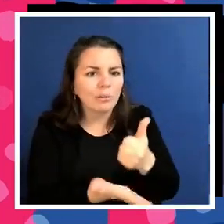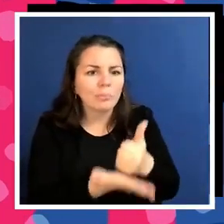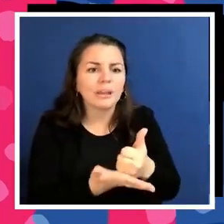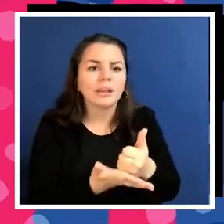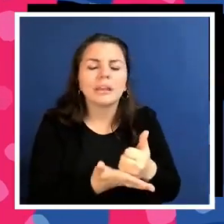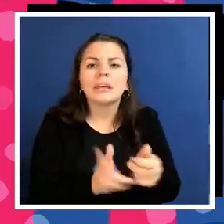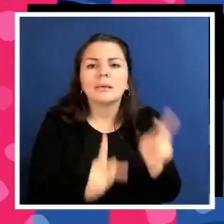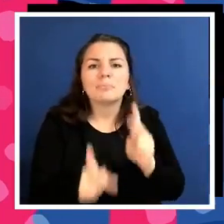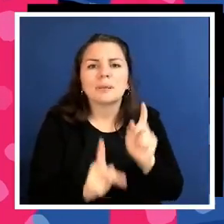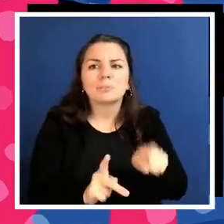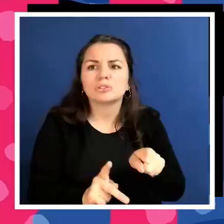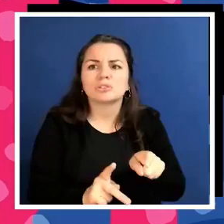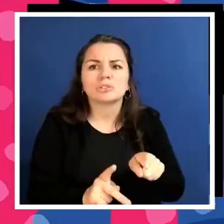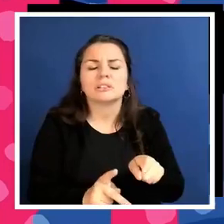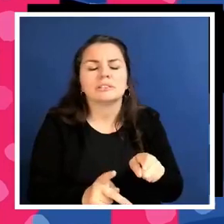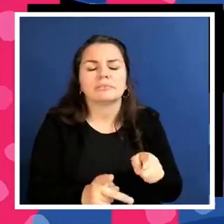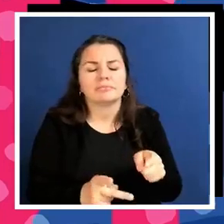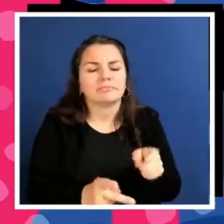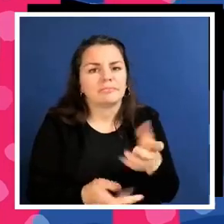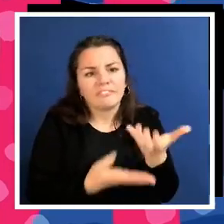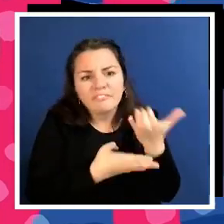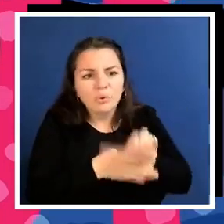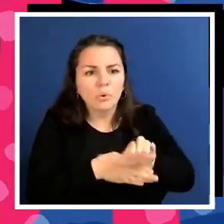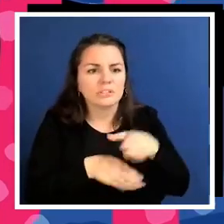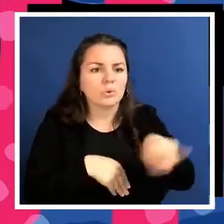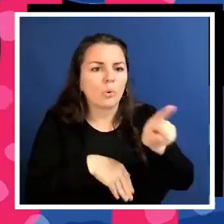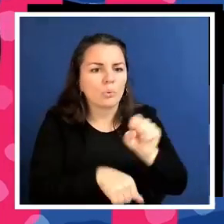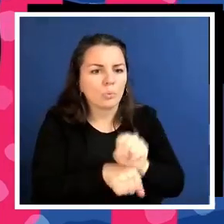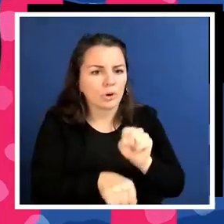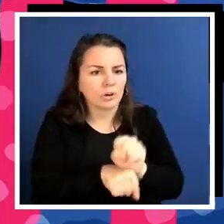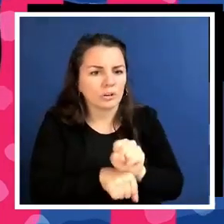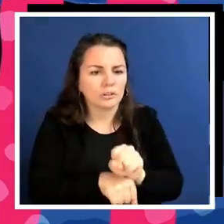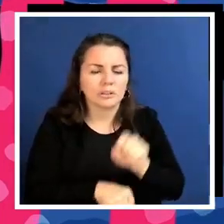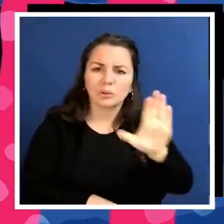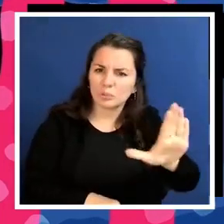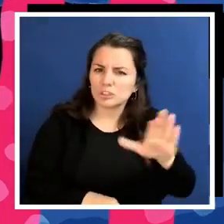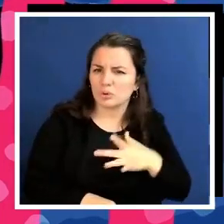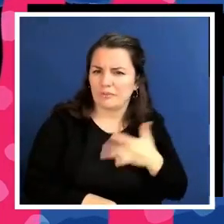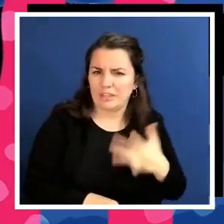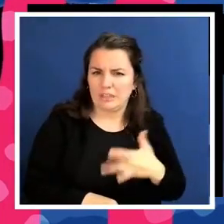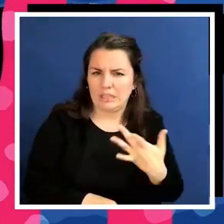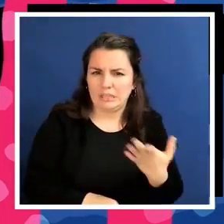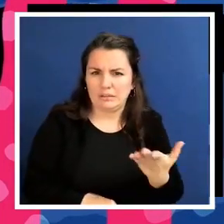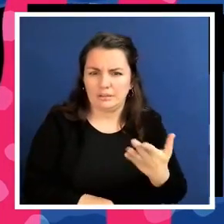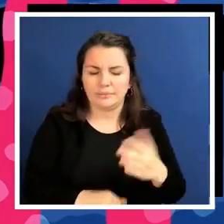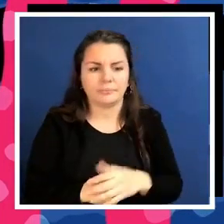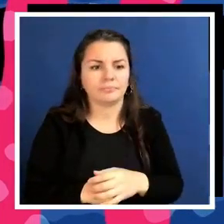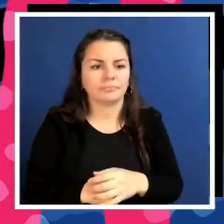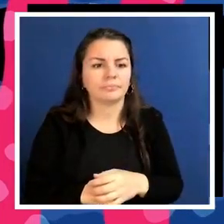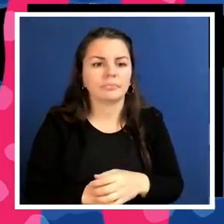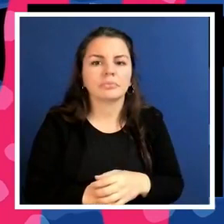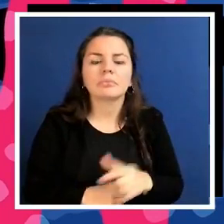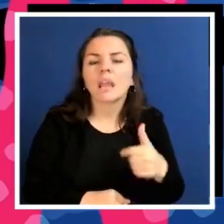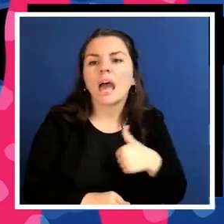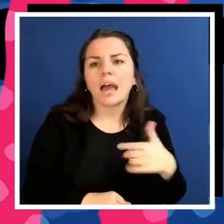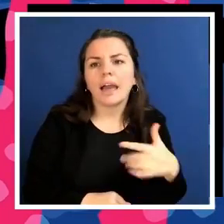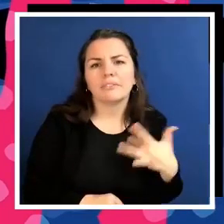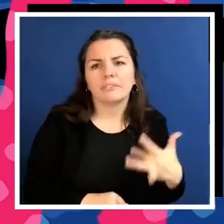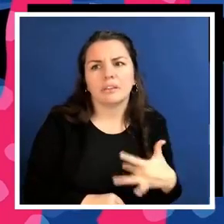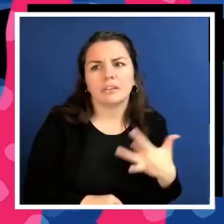LIKE THIS?